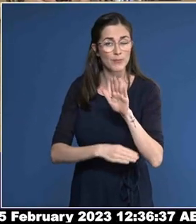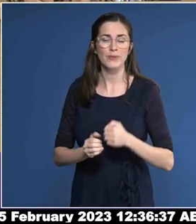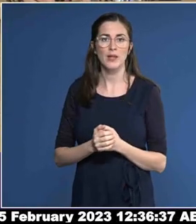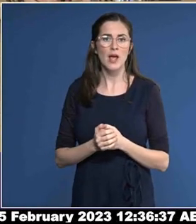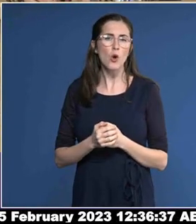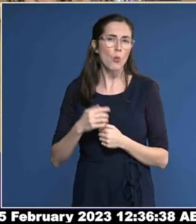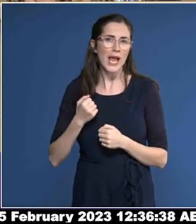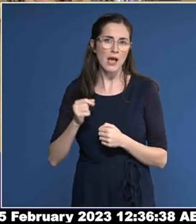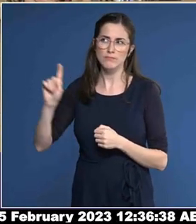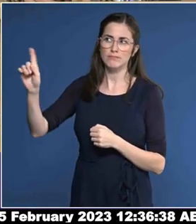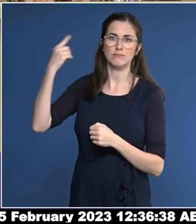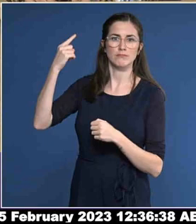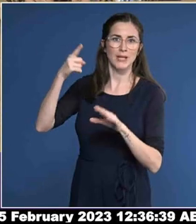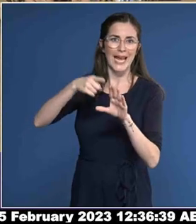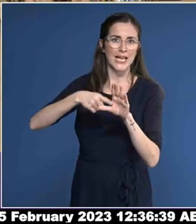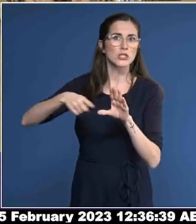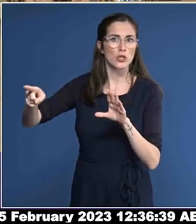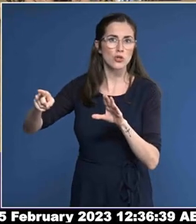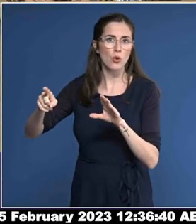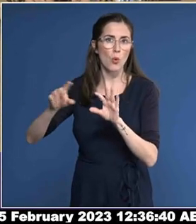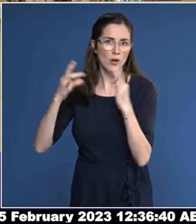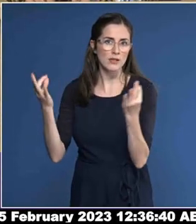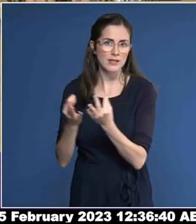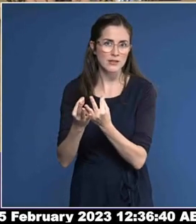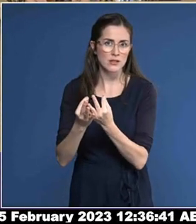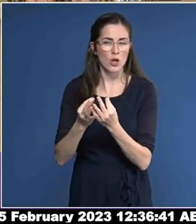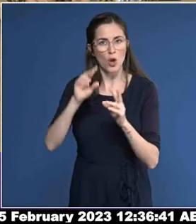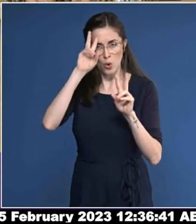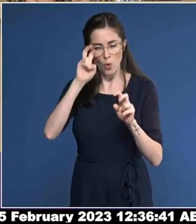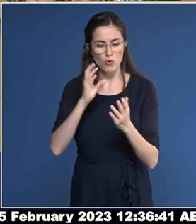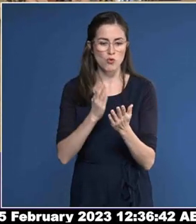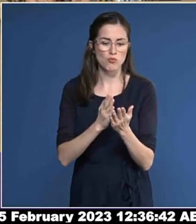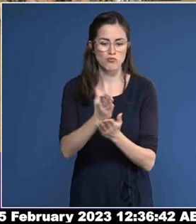It was called Right On Board, delivered by an organisation called Purpose For Work - or